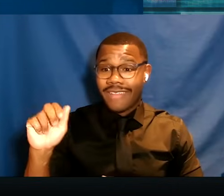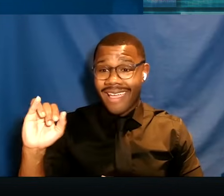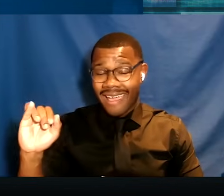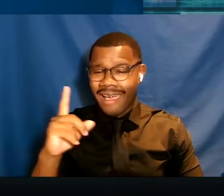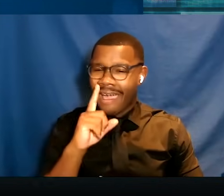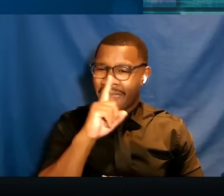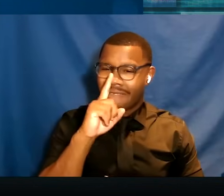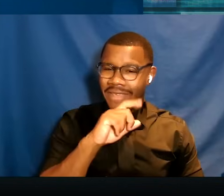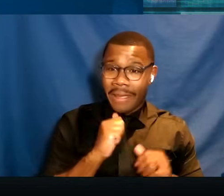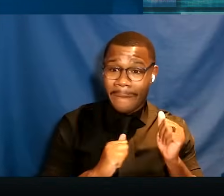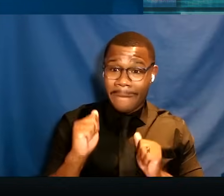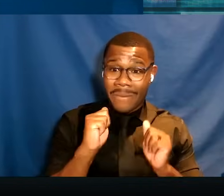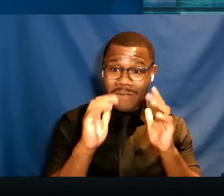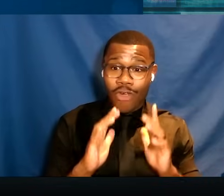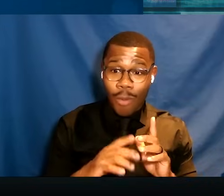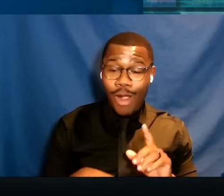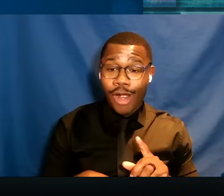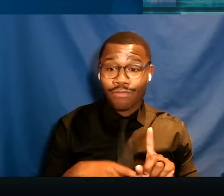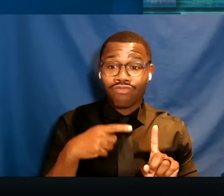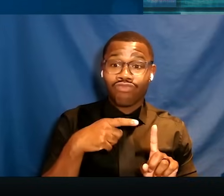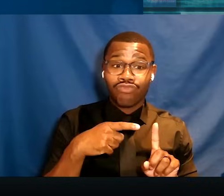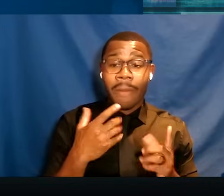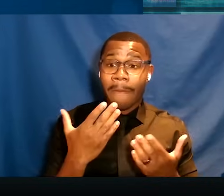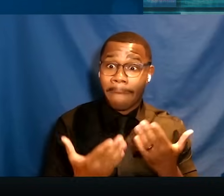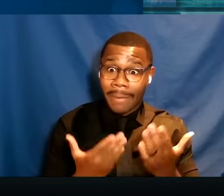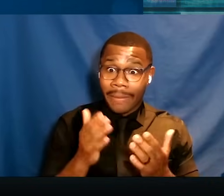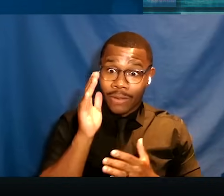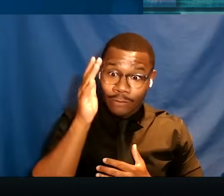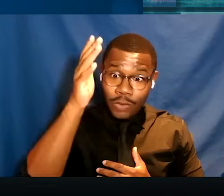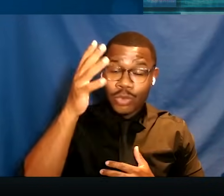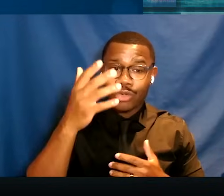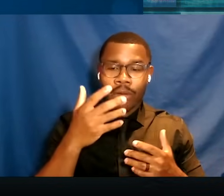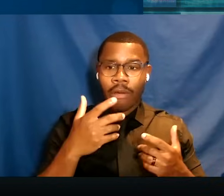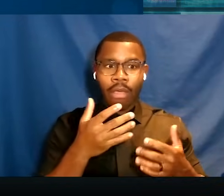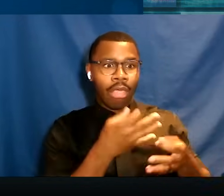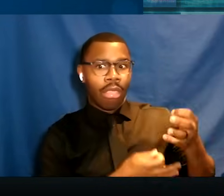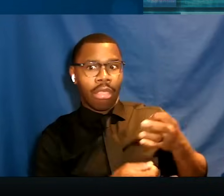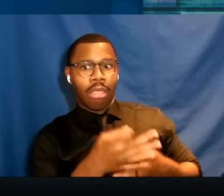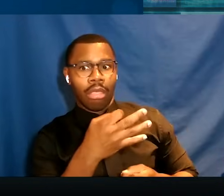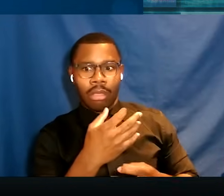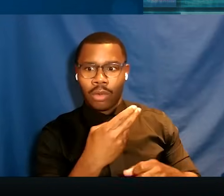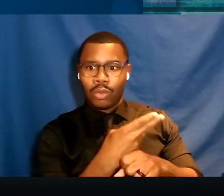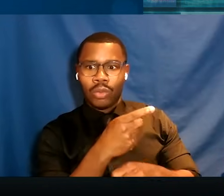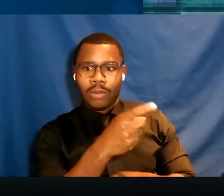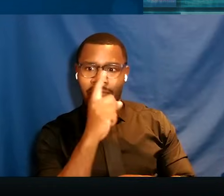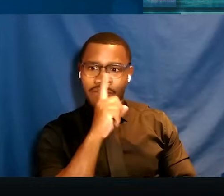could possibly in the future replace our work. And so the fact that we have the ability to know when they're doing it